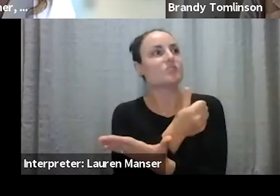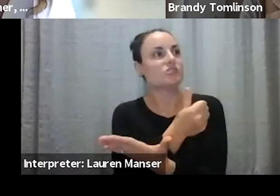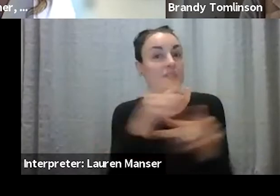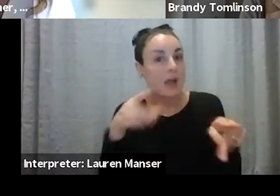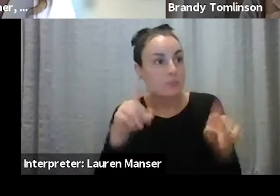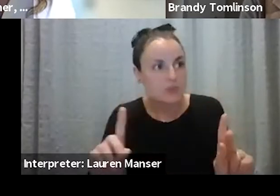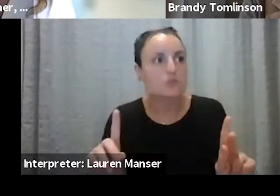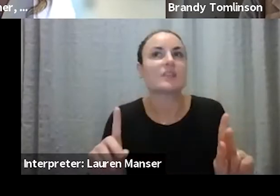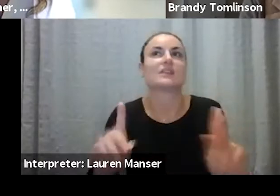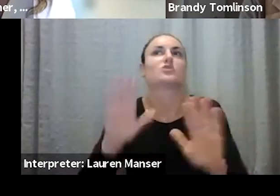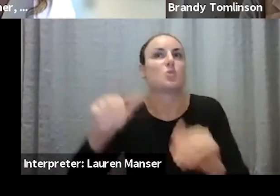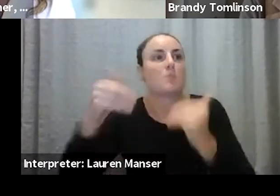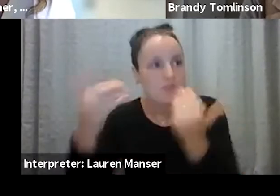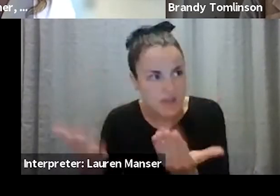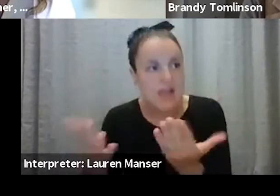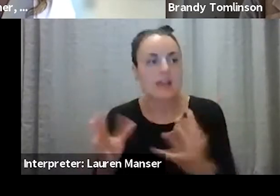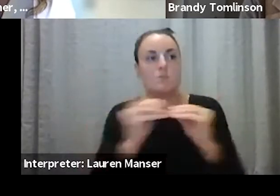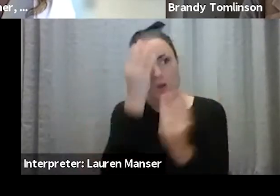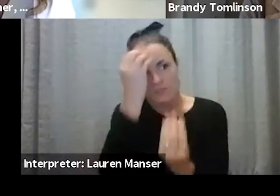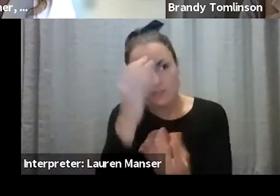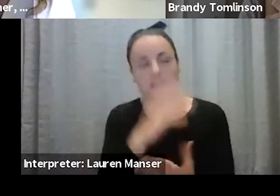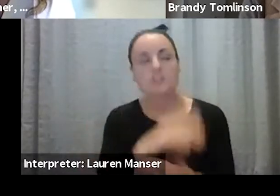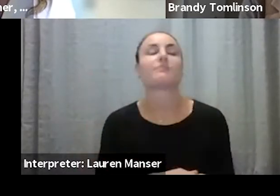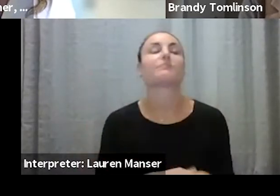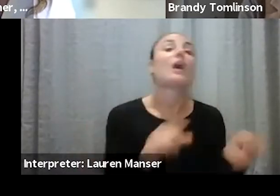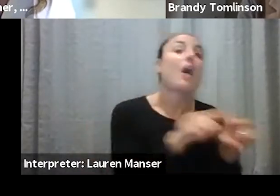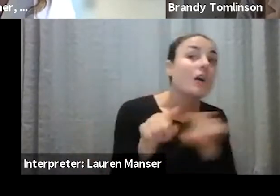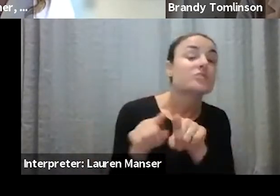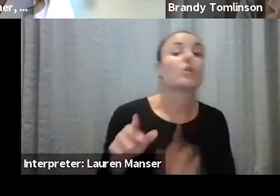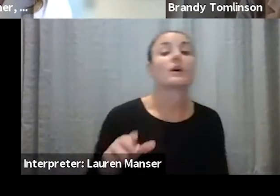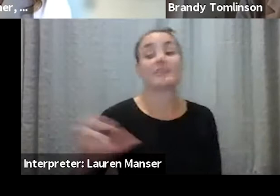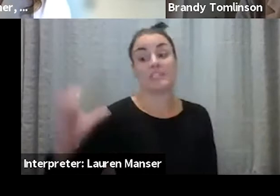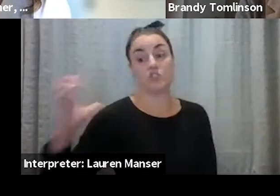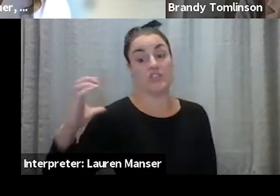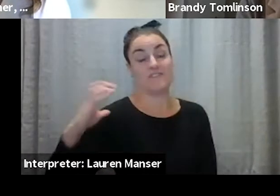which has a chief accessibility officer, and as a result, product services,